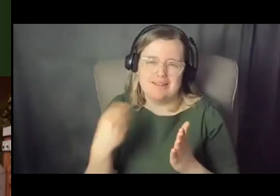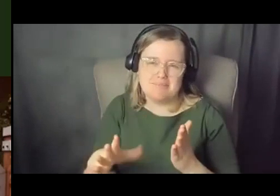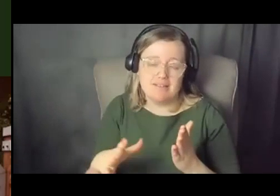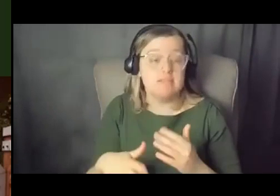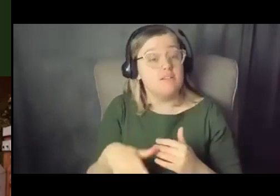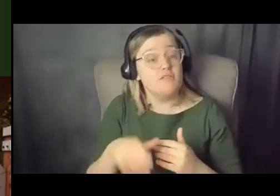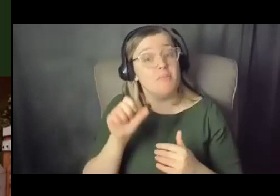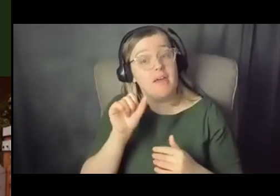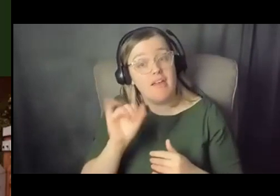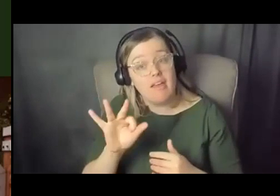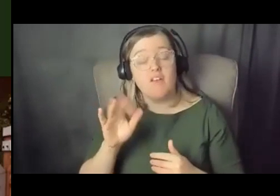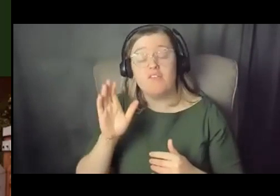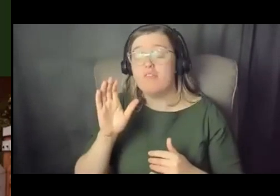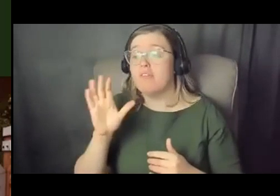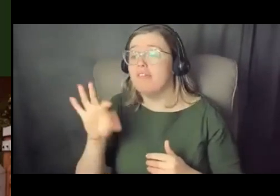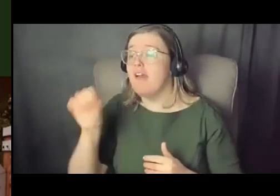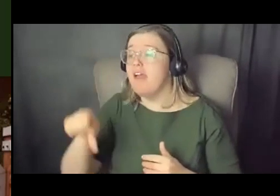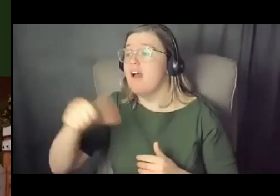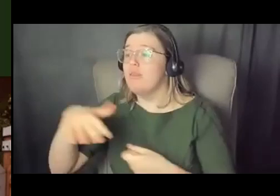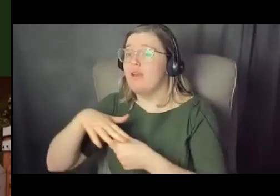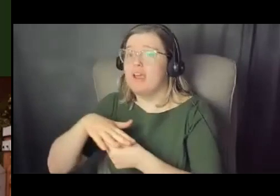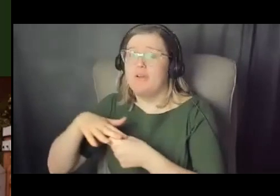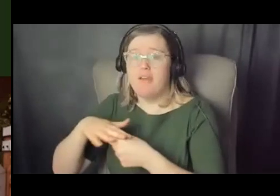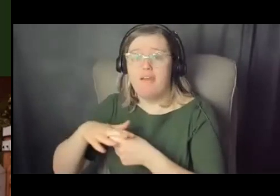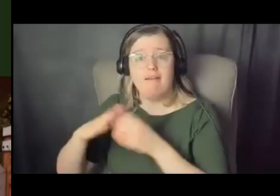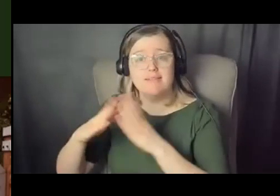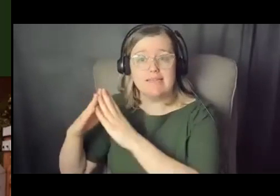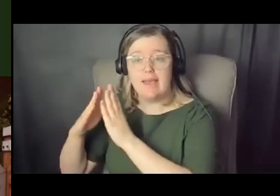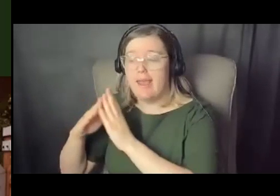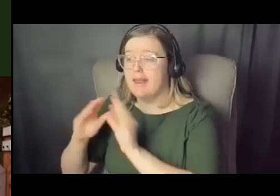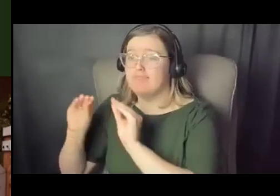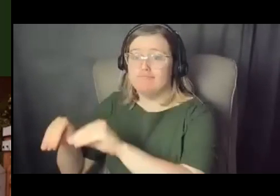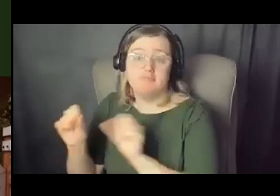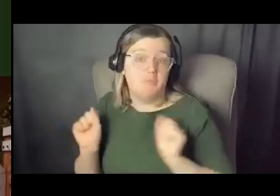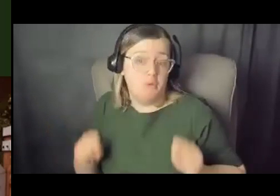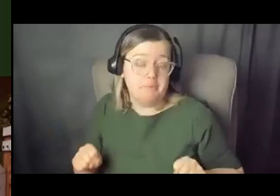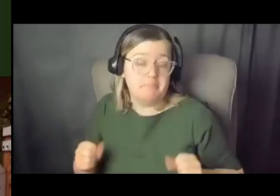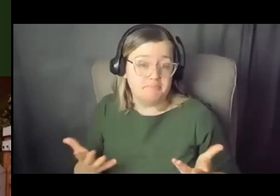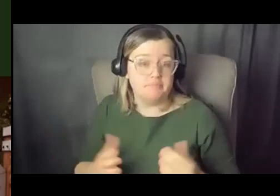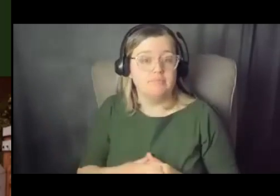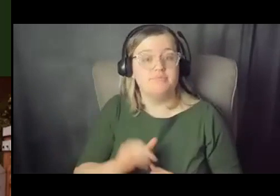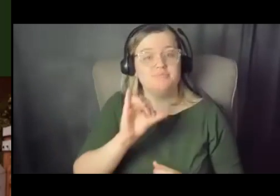them there. Okay. This sign on the right, this is the one you see when you turn